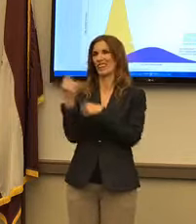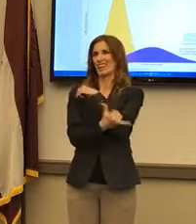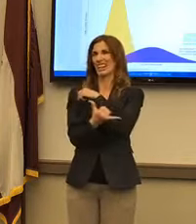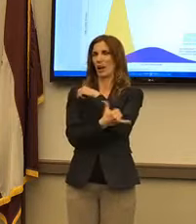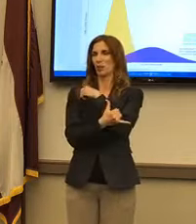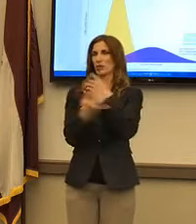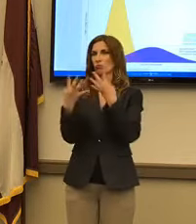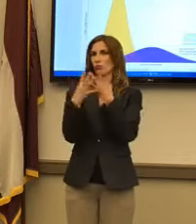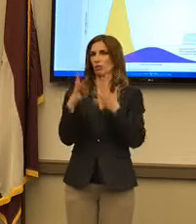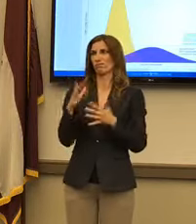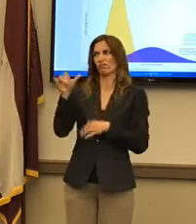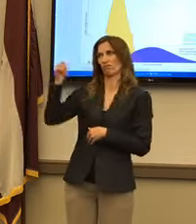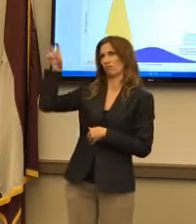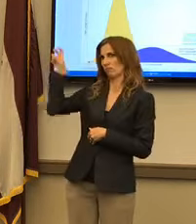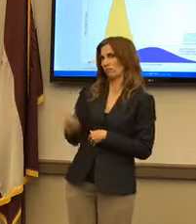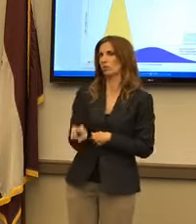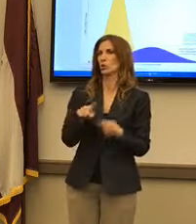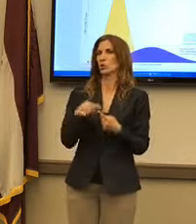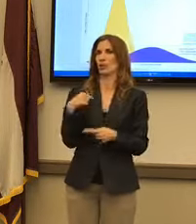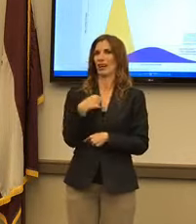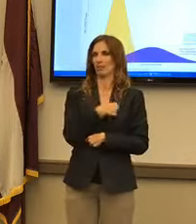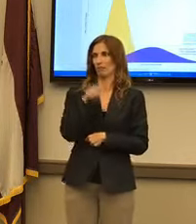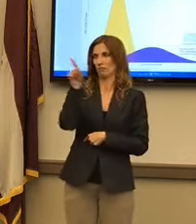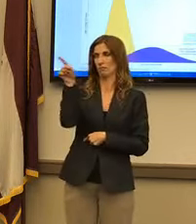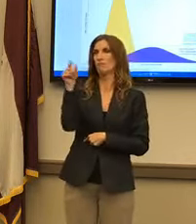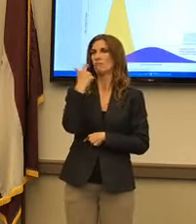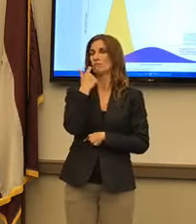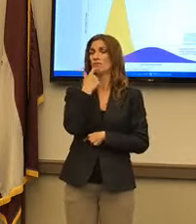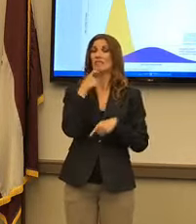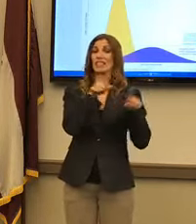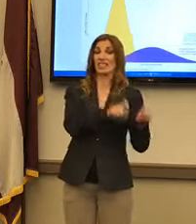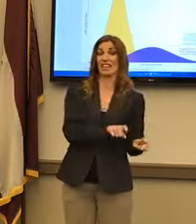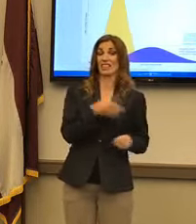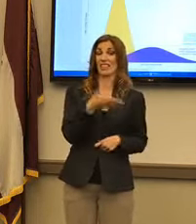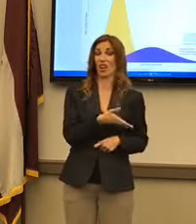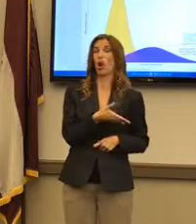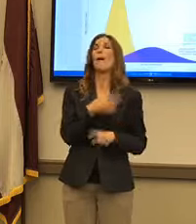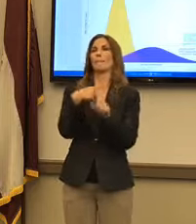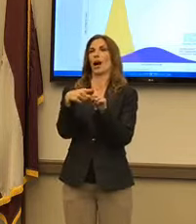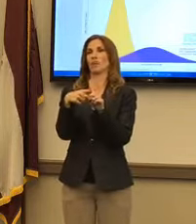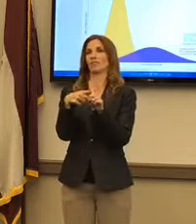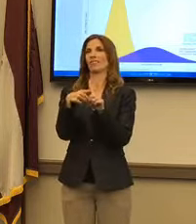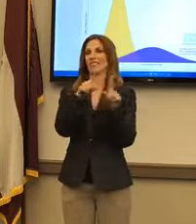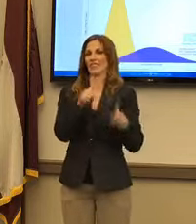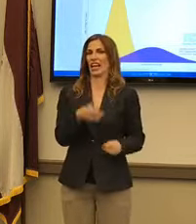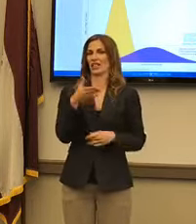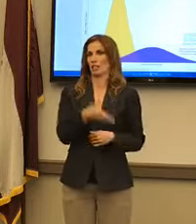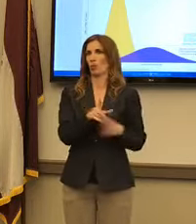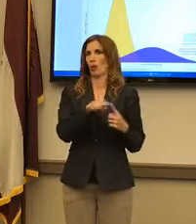to our facility were tested and tested positive both of these individuals are